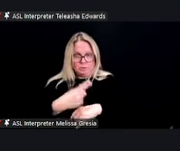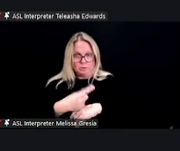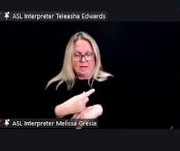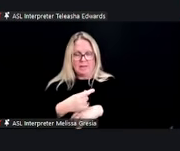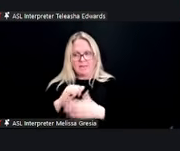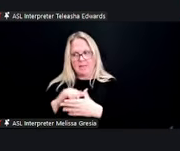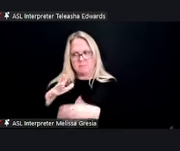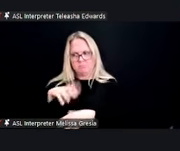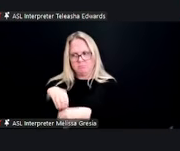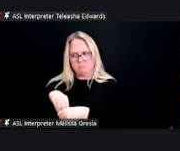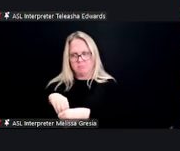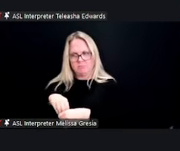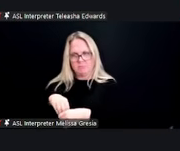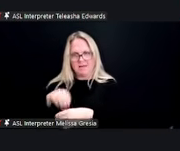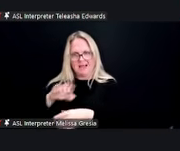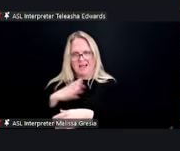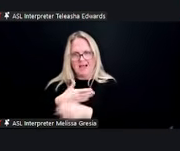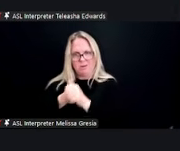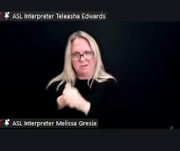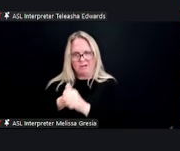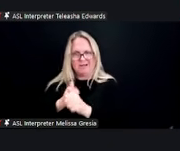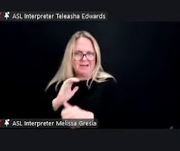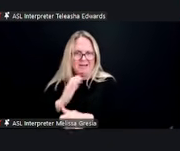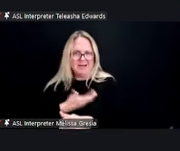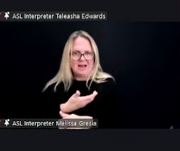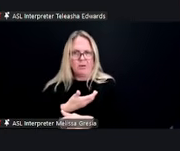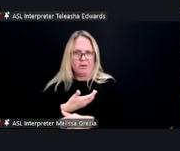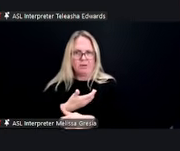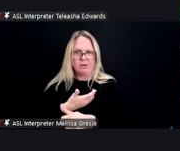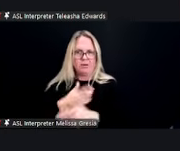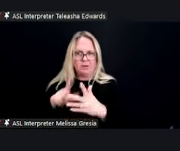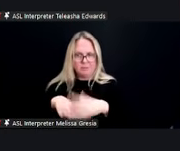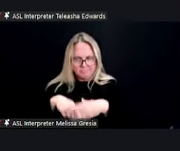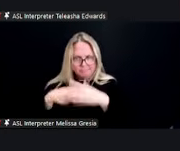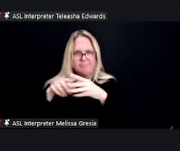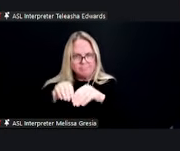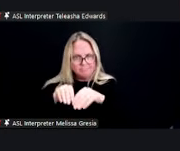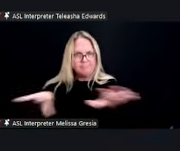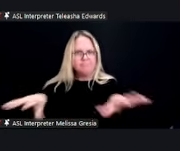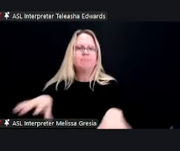um as a part of sort of our deployment of the RFA process. So your questions are not going to